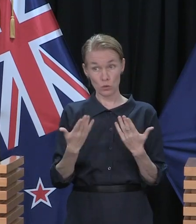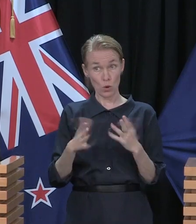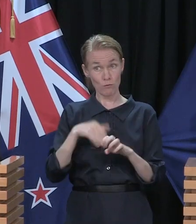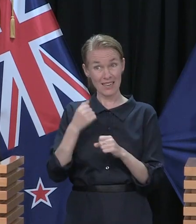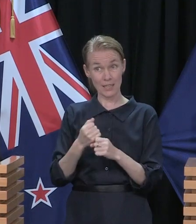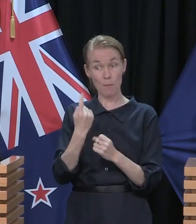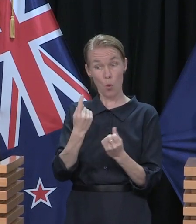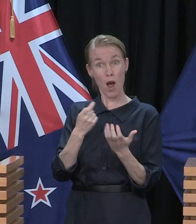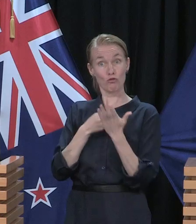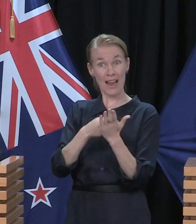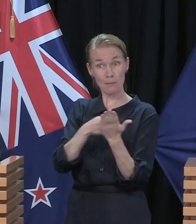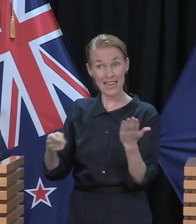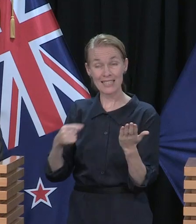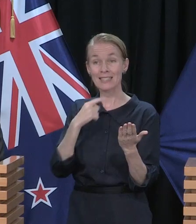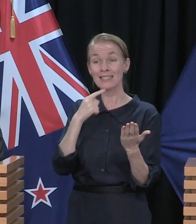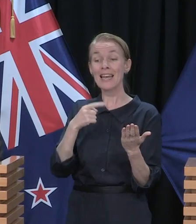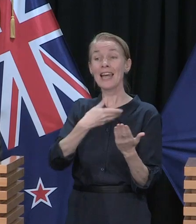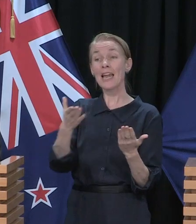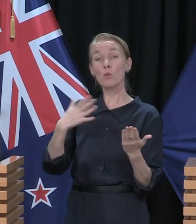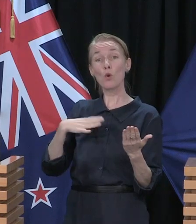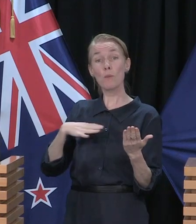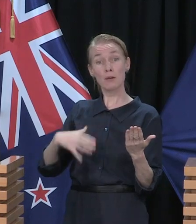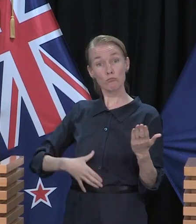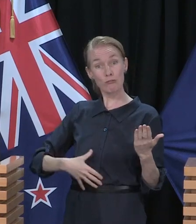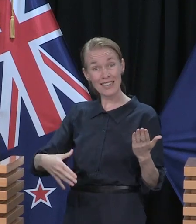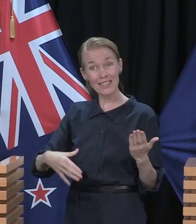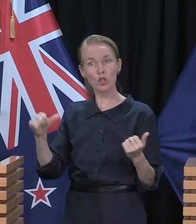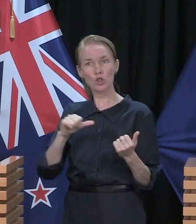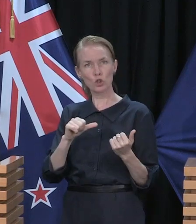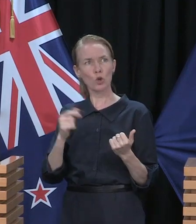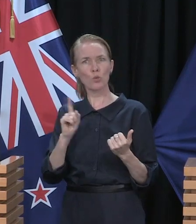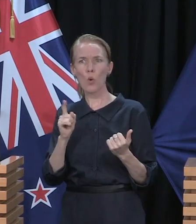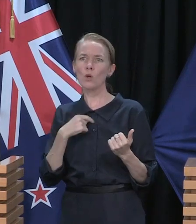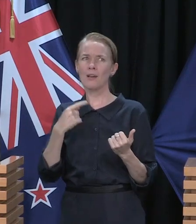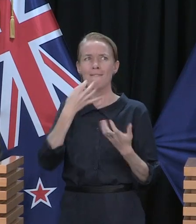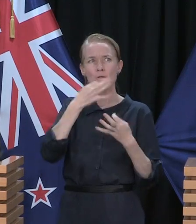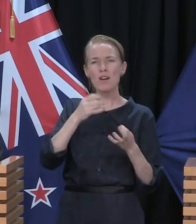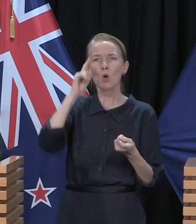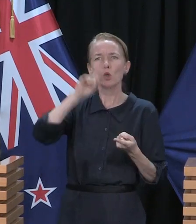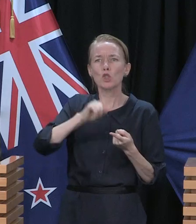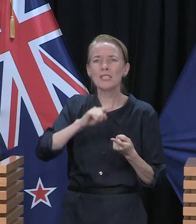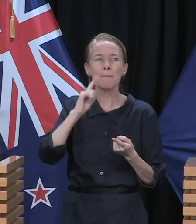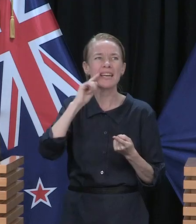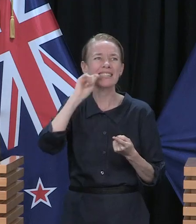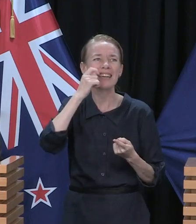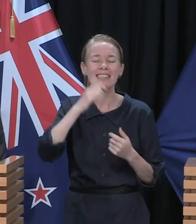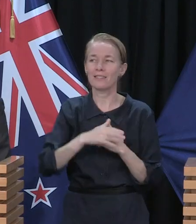recommendation for pregnant women to have easier access to dental care? Not something the Government has